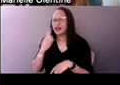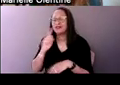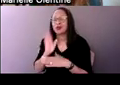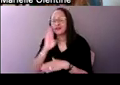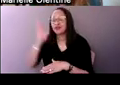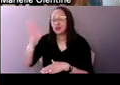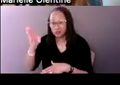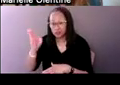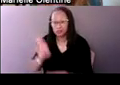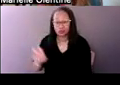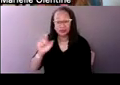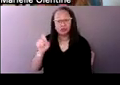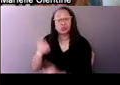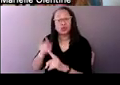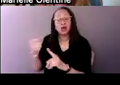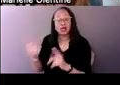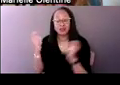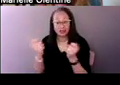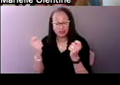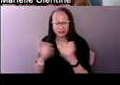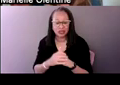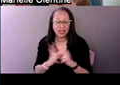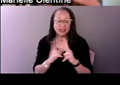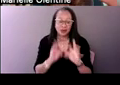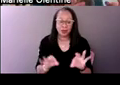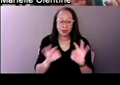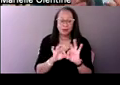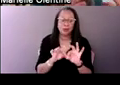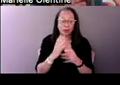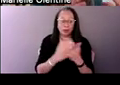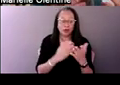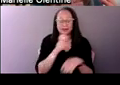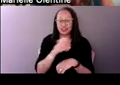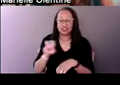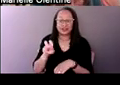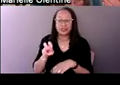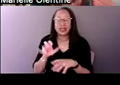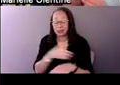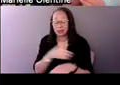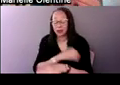also similarly, once we got in places, there was kind of this worry that if you ask for a screening fee,